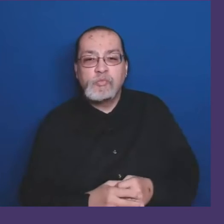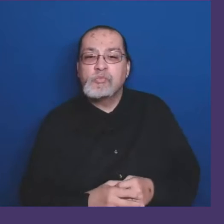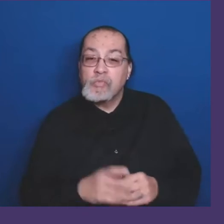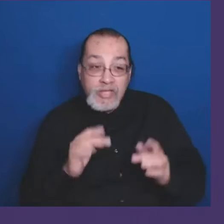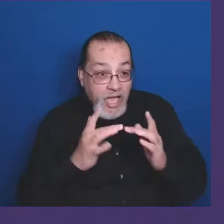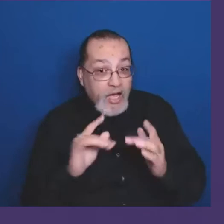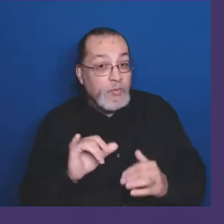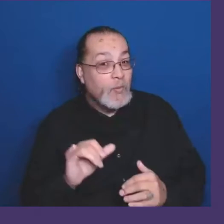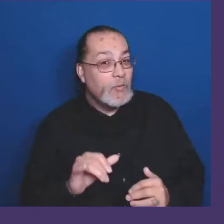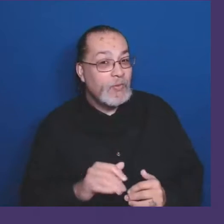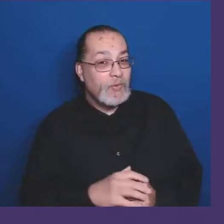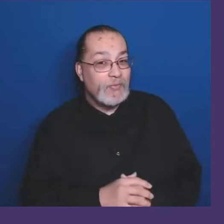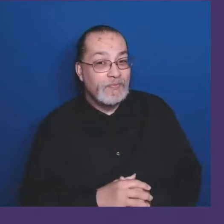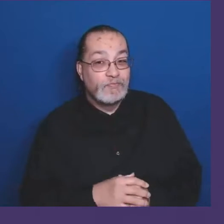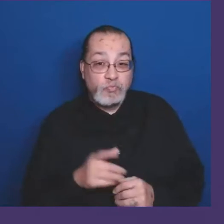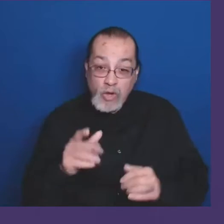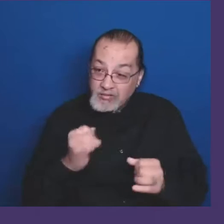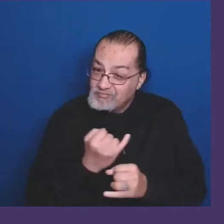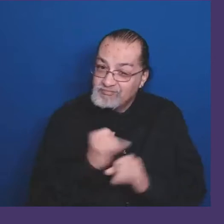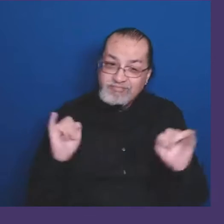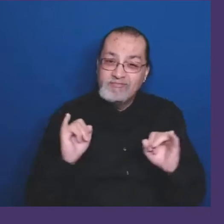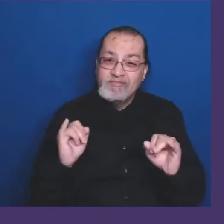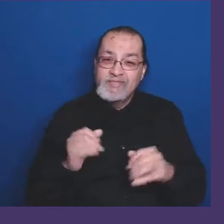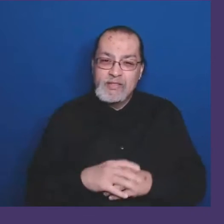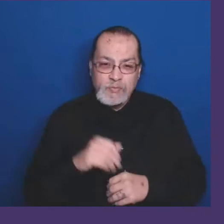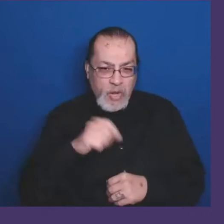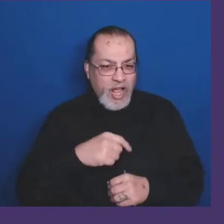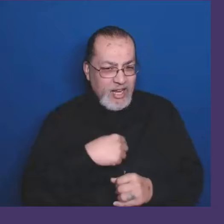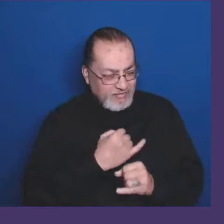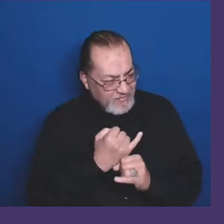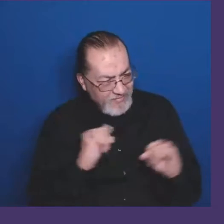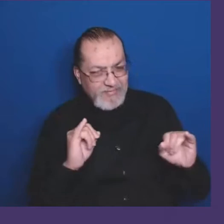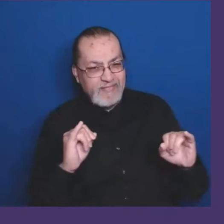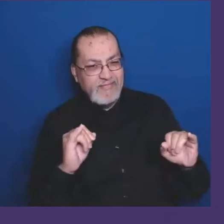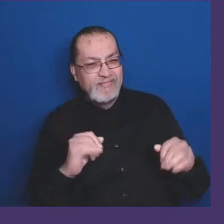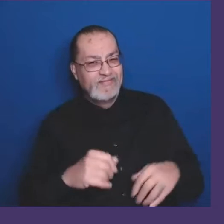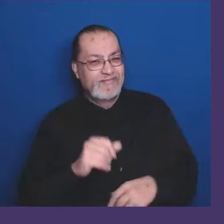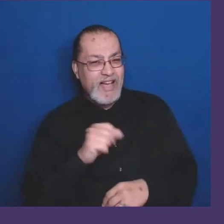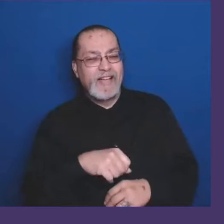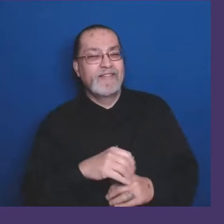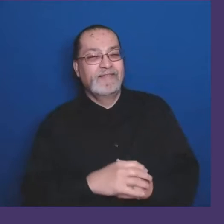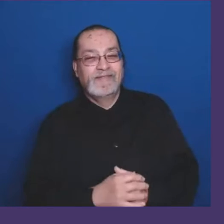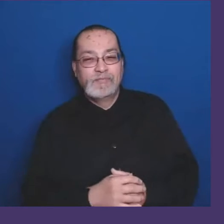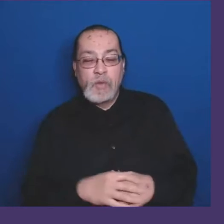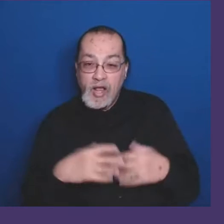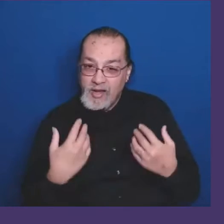I'm able to be independent. Jenny Lay-Flurrie: What would you say to other employers